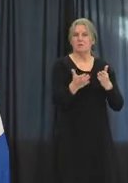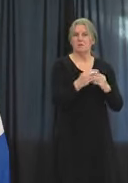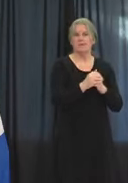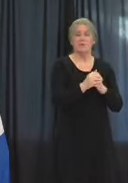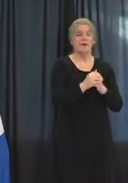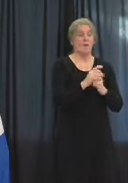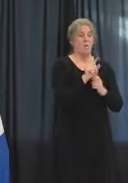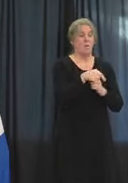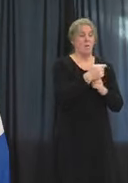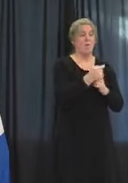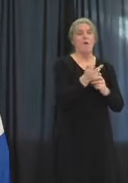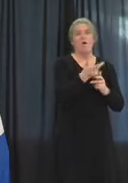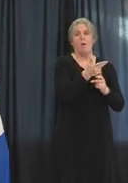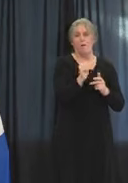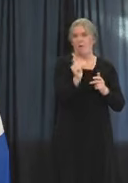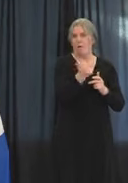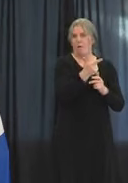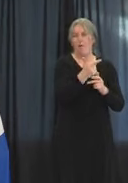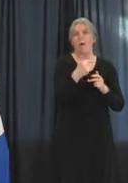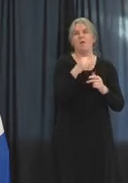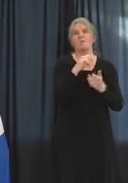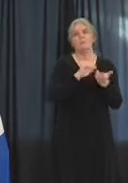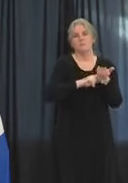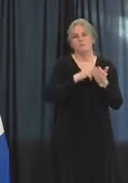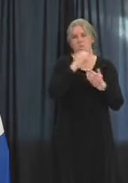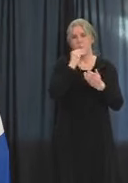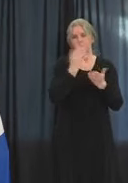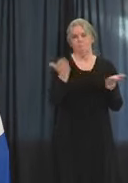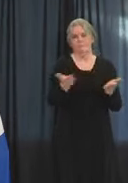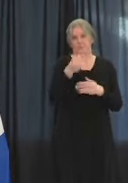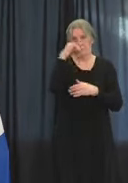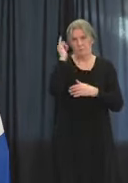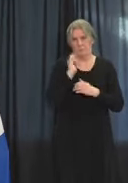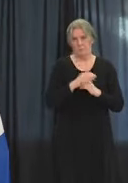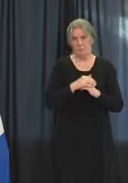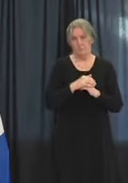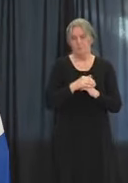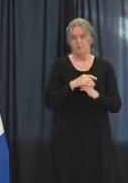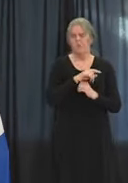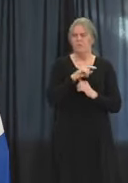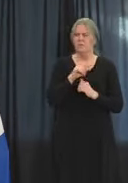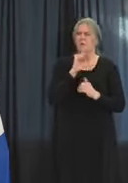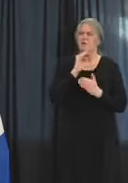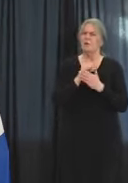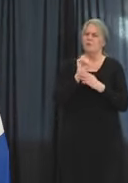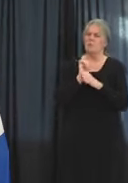That includes all facilities. So as far as workers, I will go